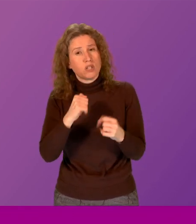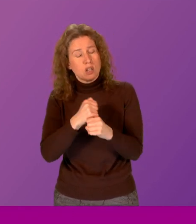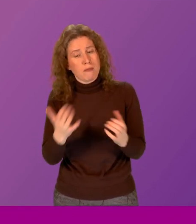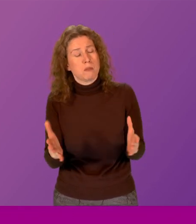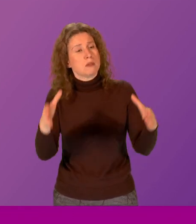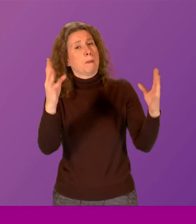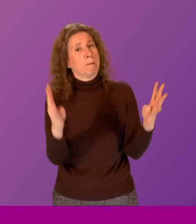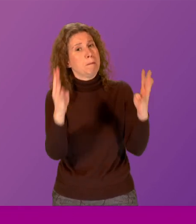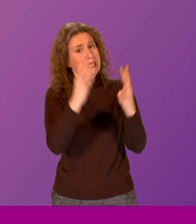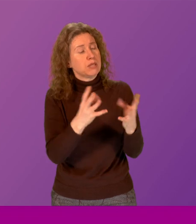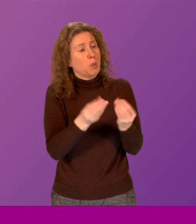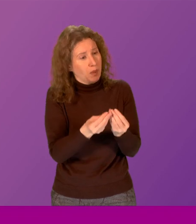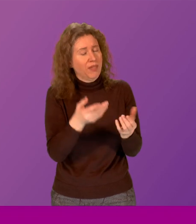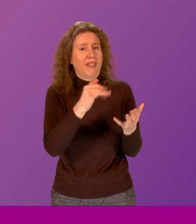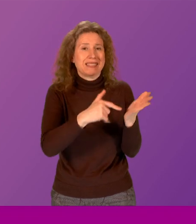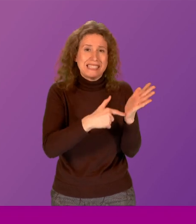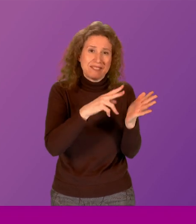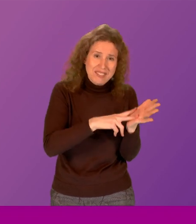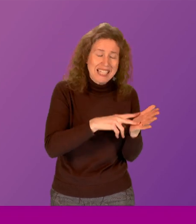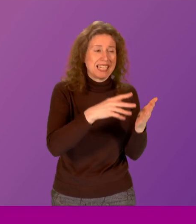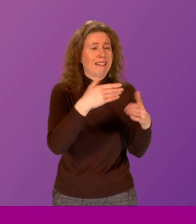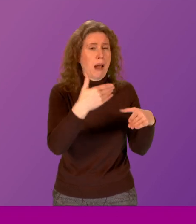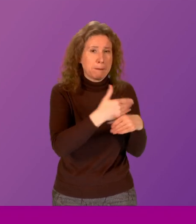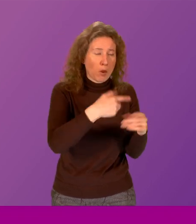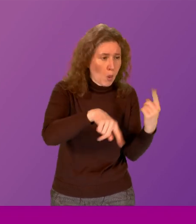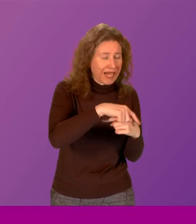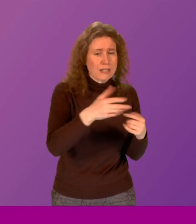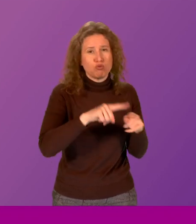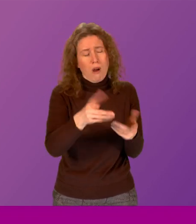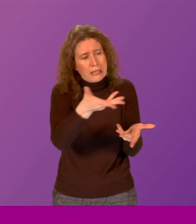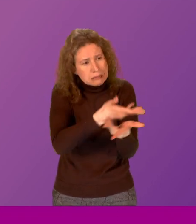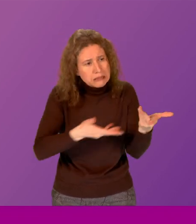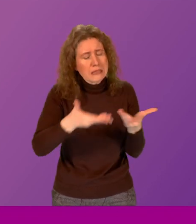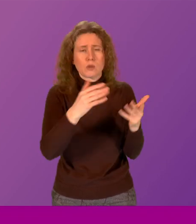union to try to ensure that a satisfactory outcome can be reached. Just yesterday, I was speaking to